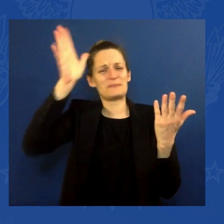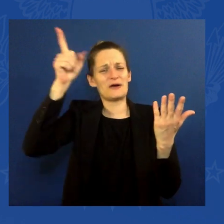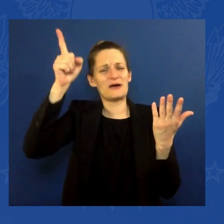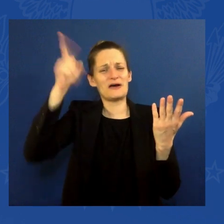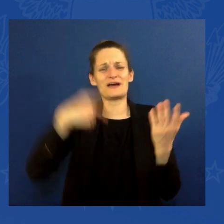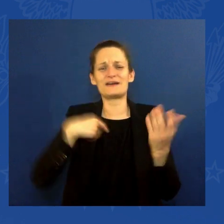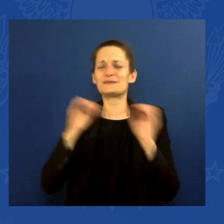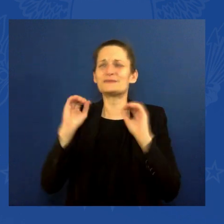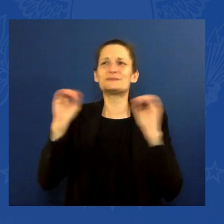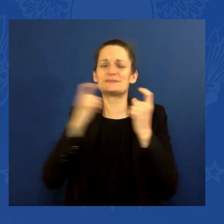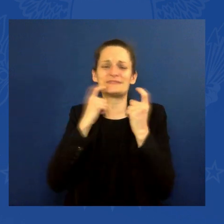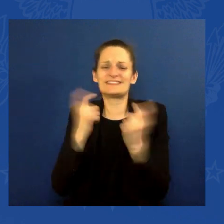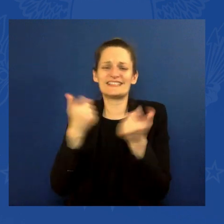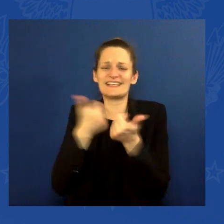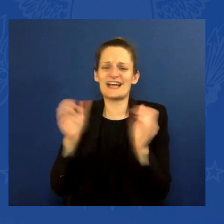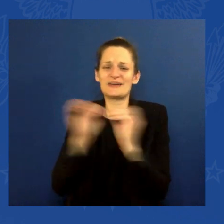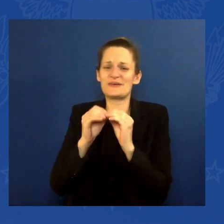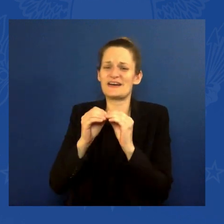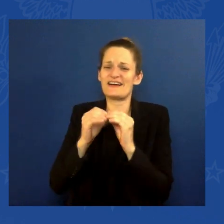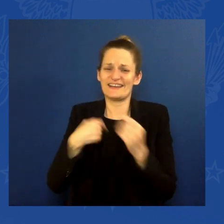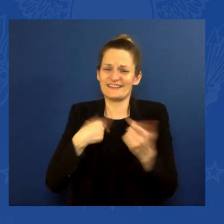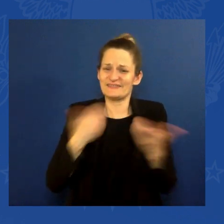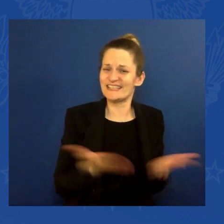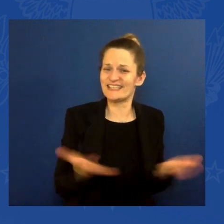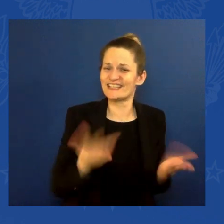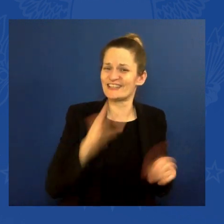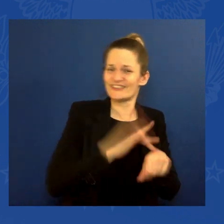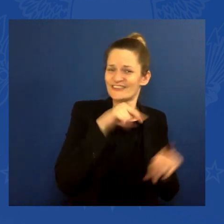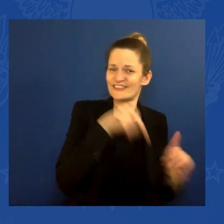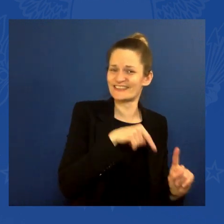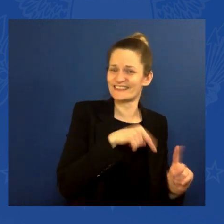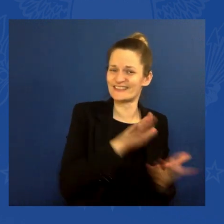And I received the honorary doctorate so I could catch up with my wife, Dr. Jill Biden.